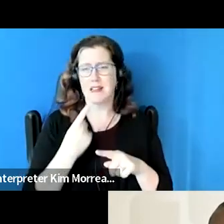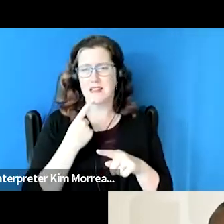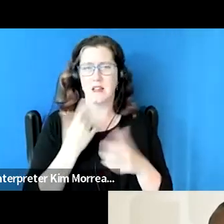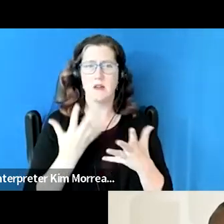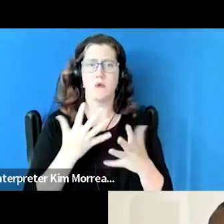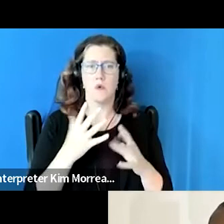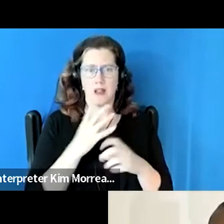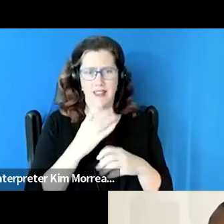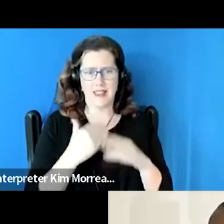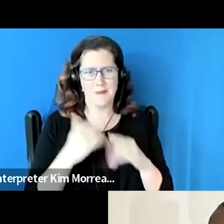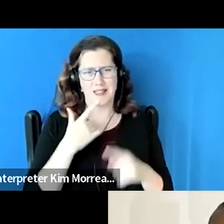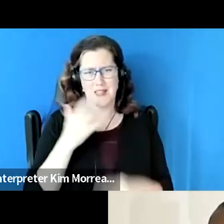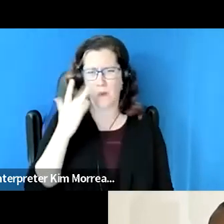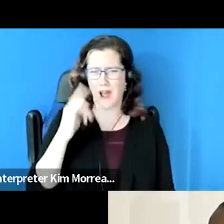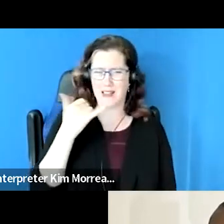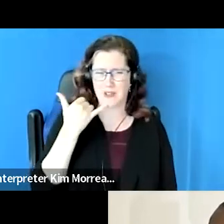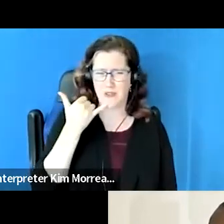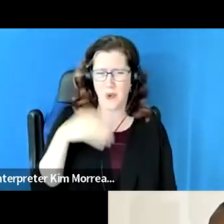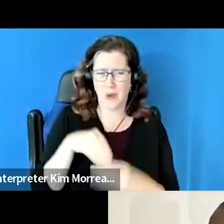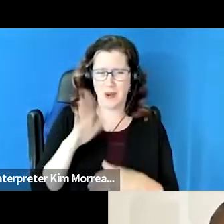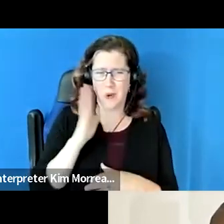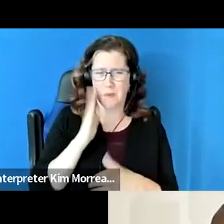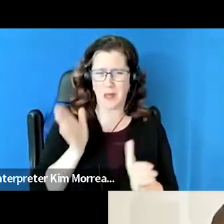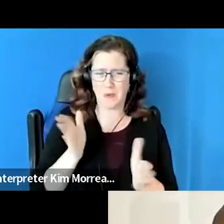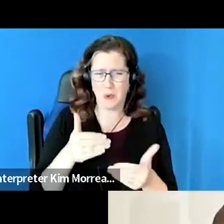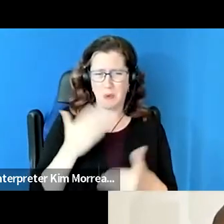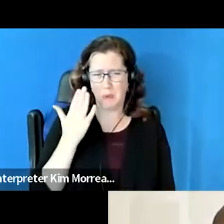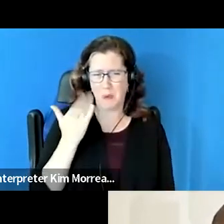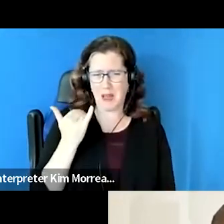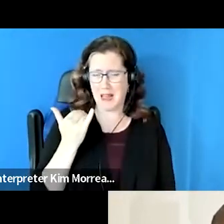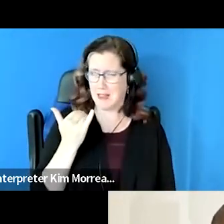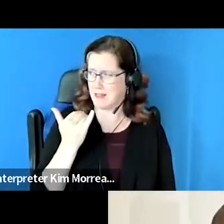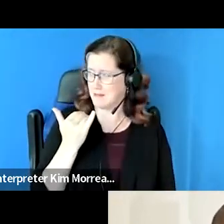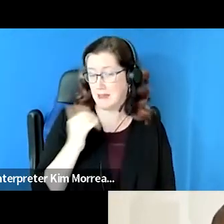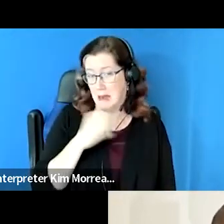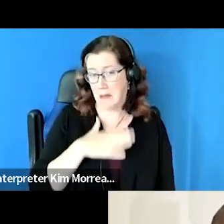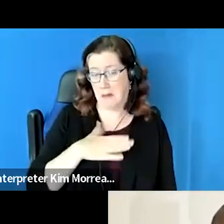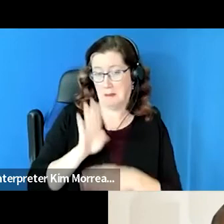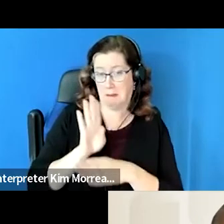I'm like, why is your phone even in your bedroom? Like, like none of my business, but you know, I'll say,